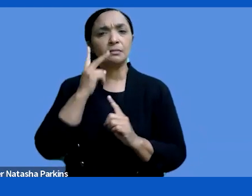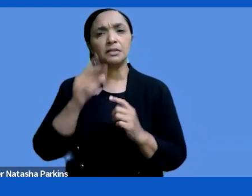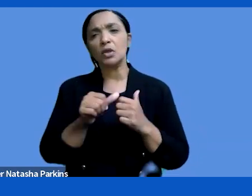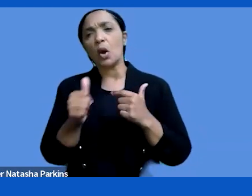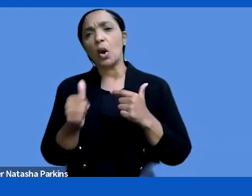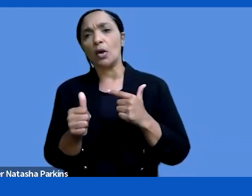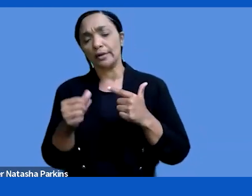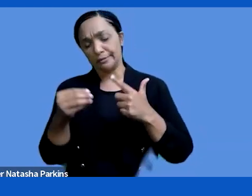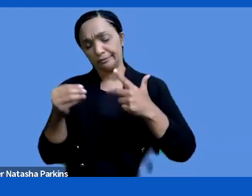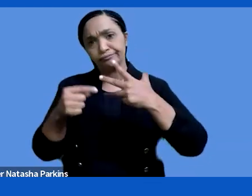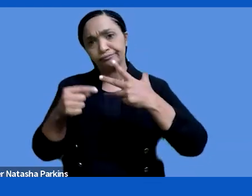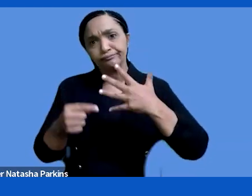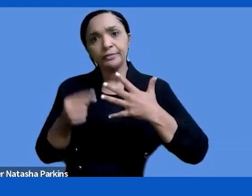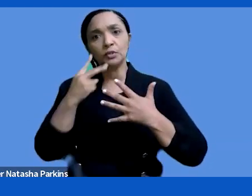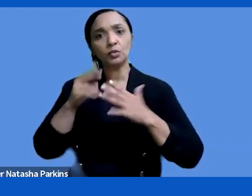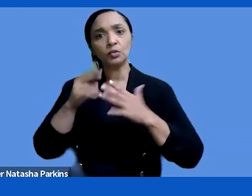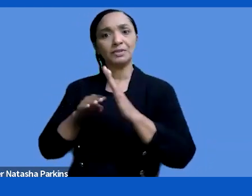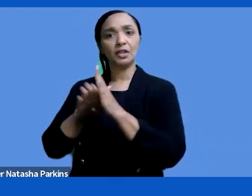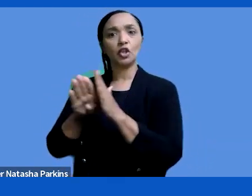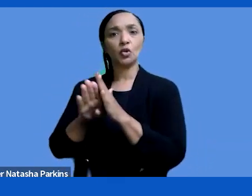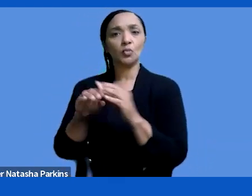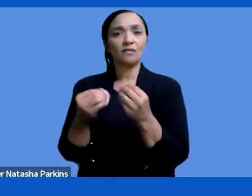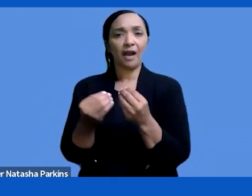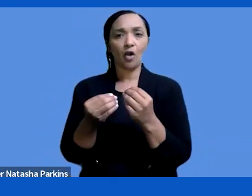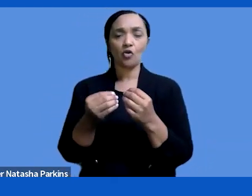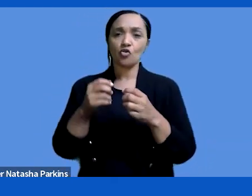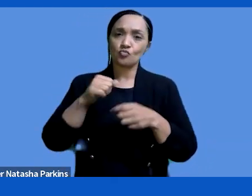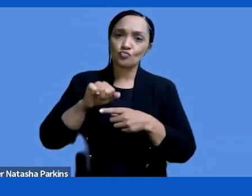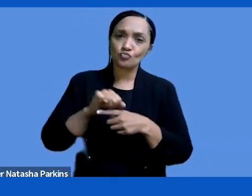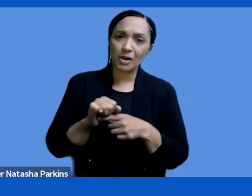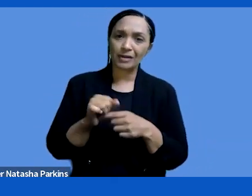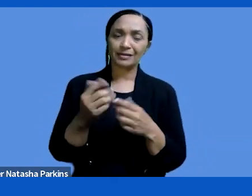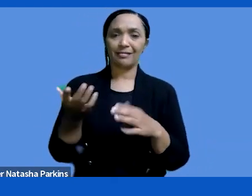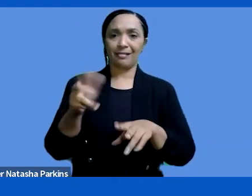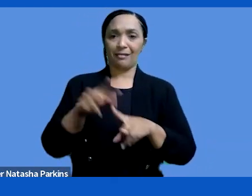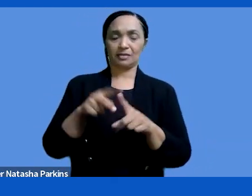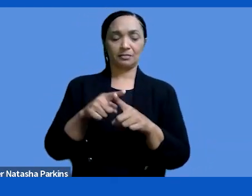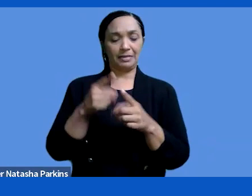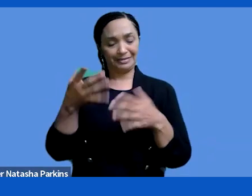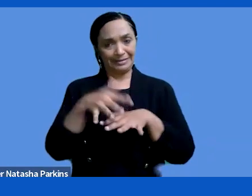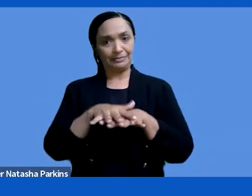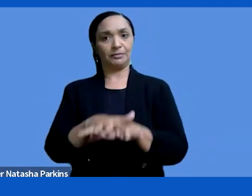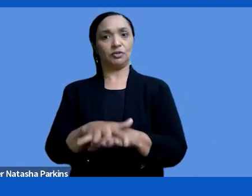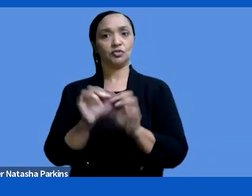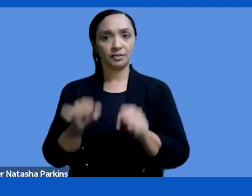improved practical application and implementation. But I think also the reason why is that the public